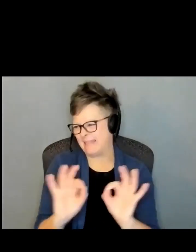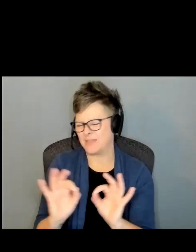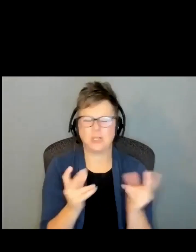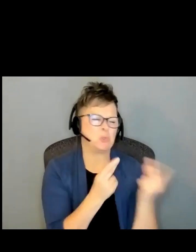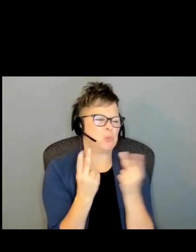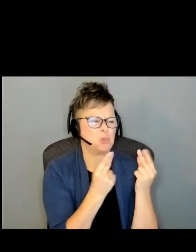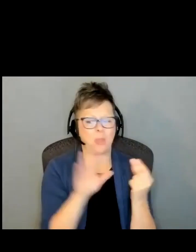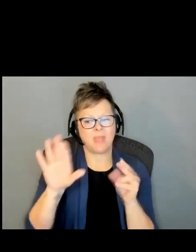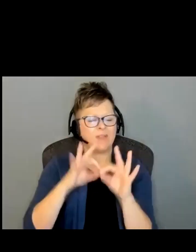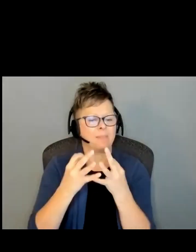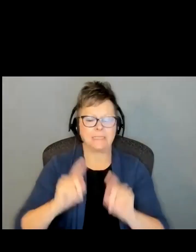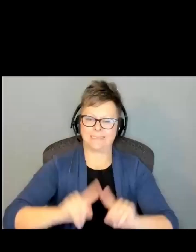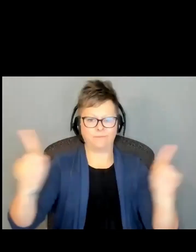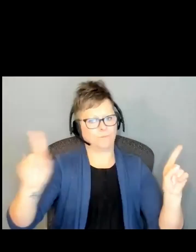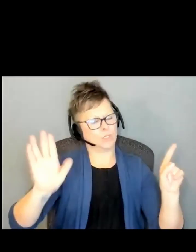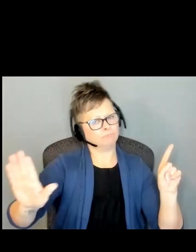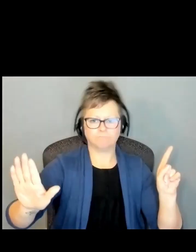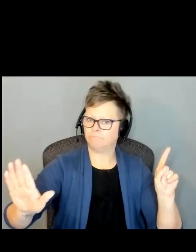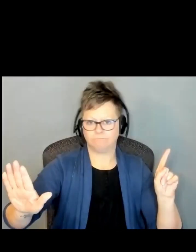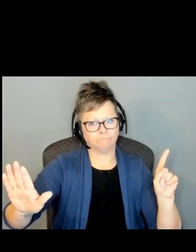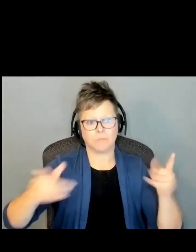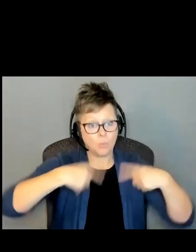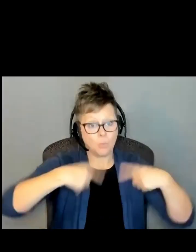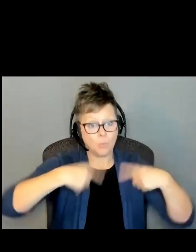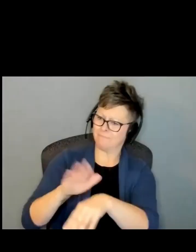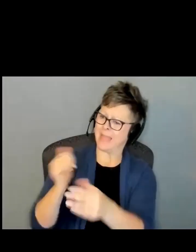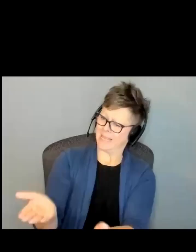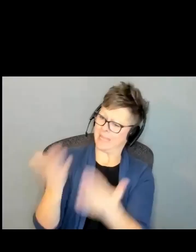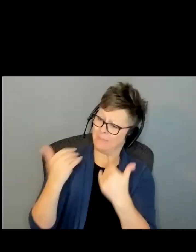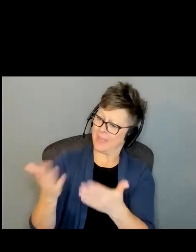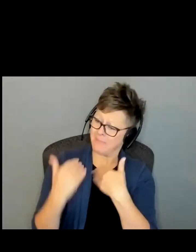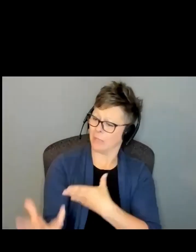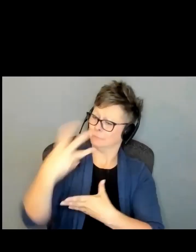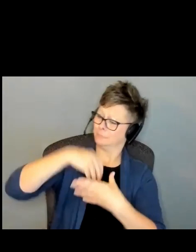So, when we are inviting them to come, or to participate in the work or even clinical